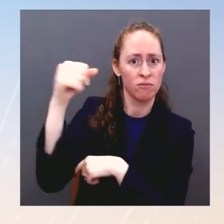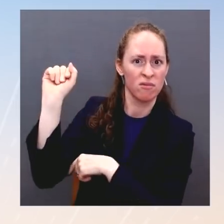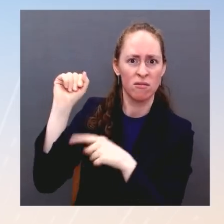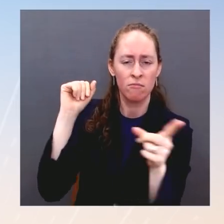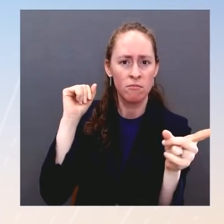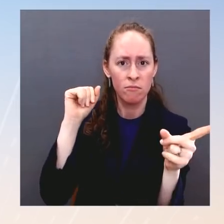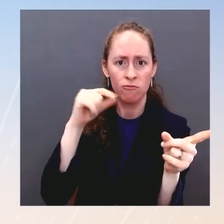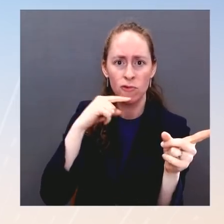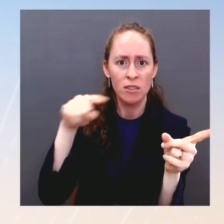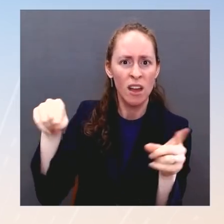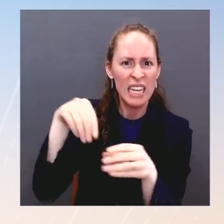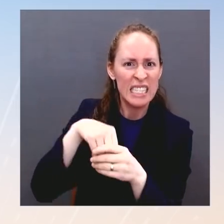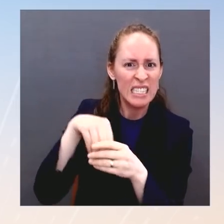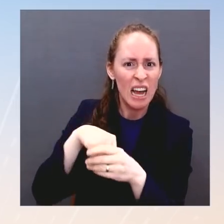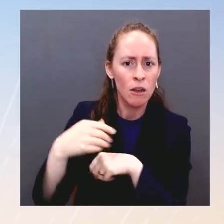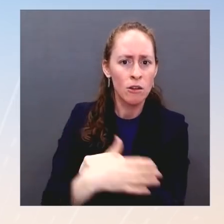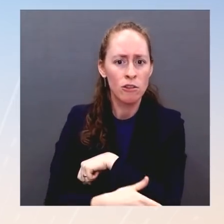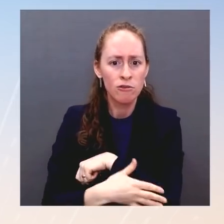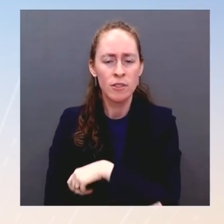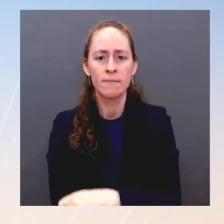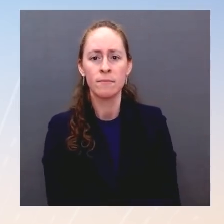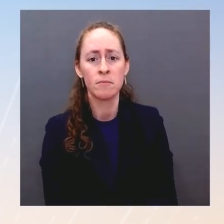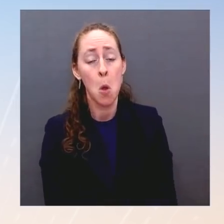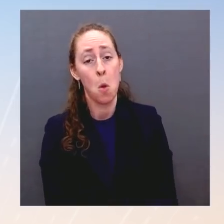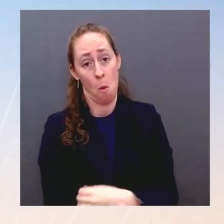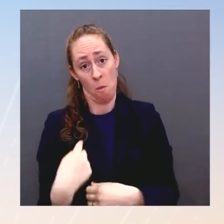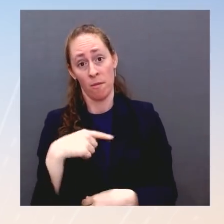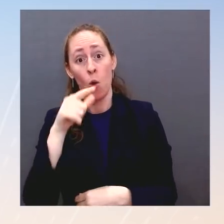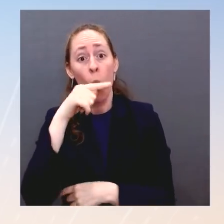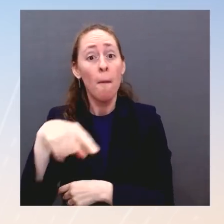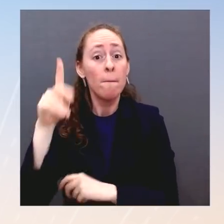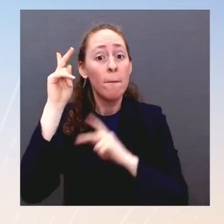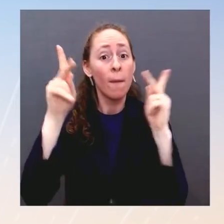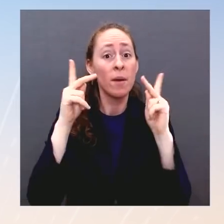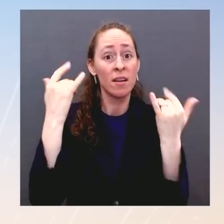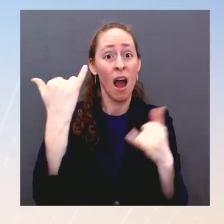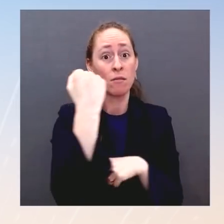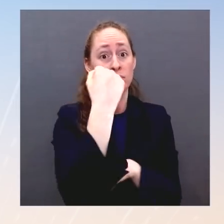in standing up against what President Putin is doing.